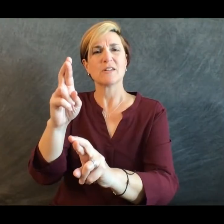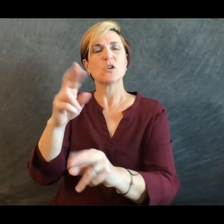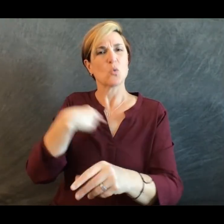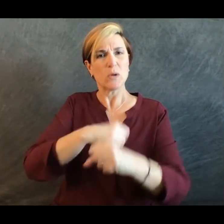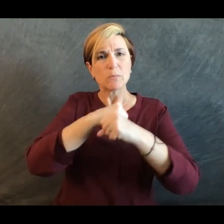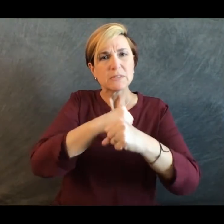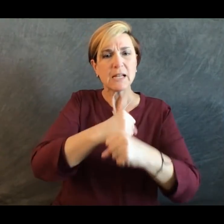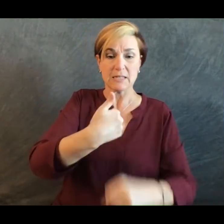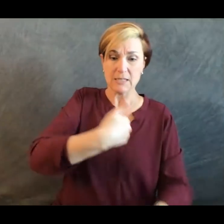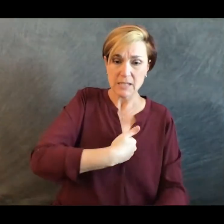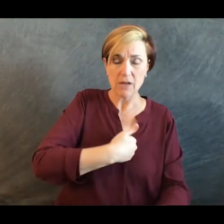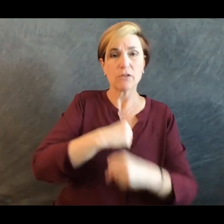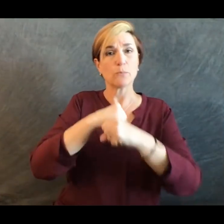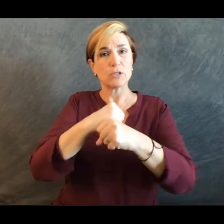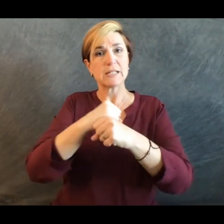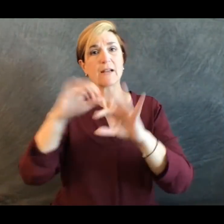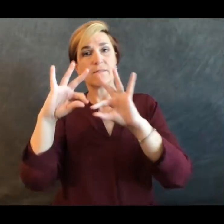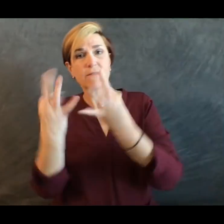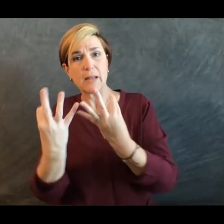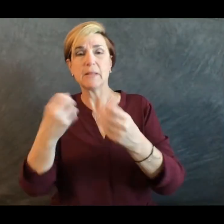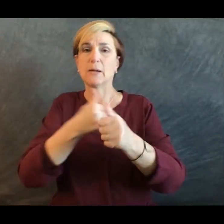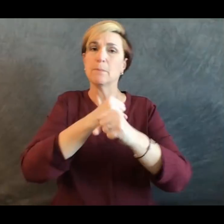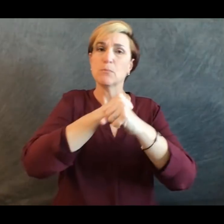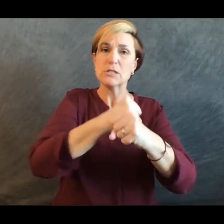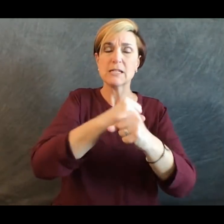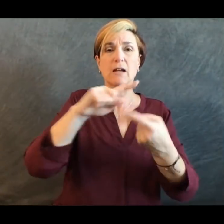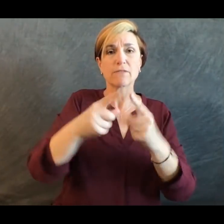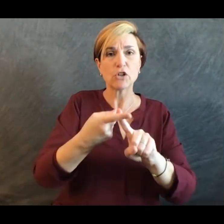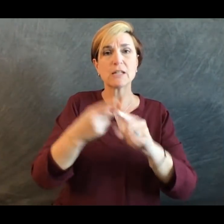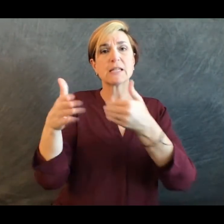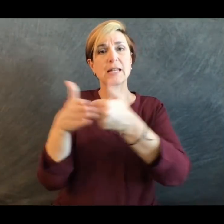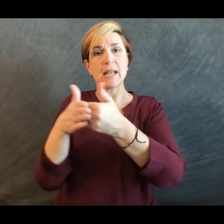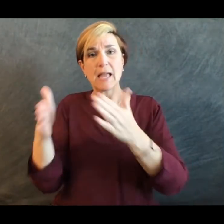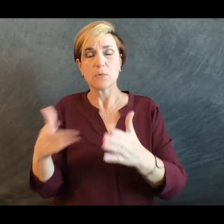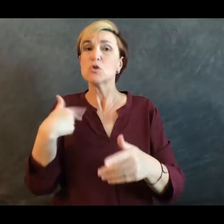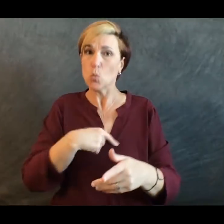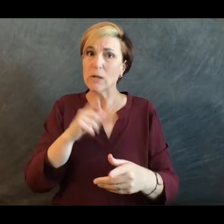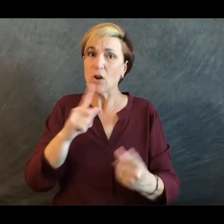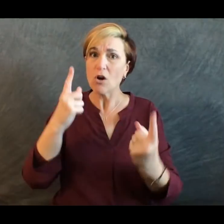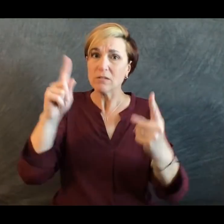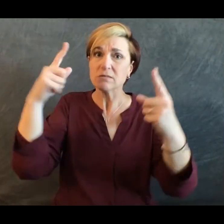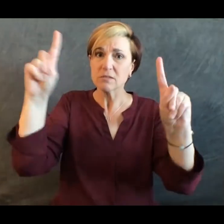we're getting there America we're making progress but it's imperative that we all